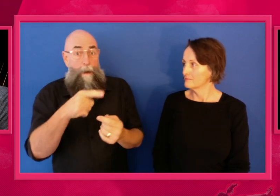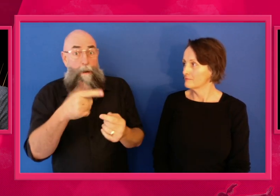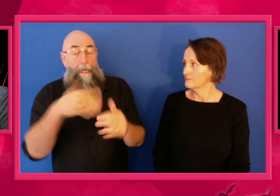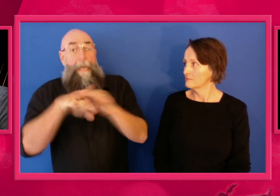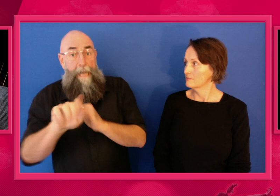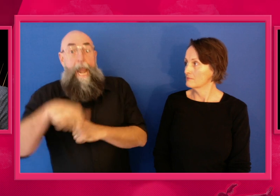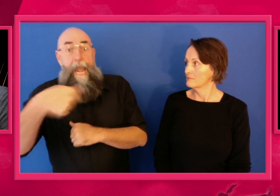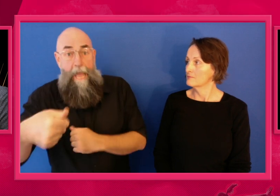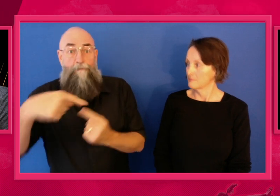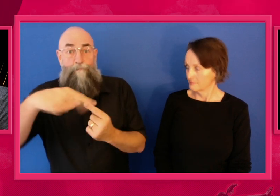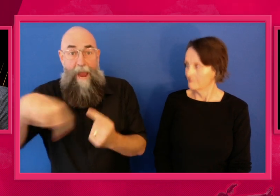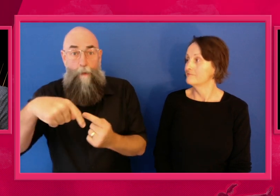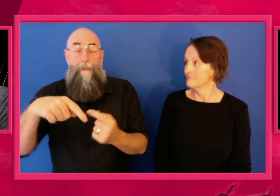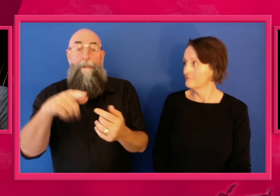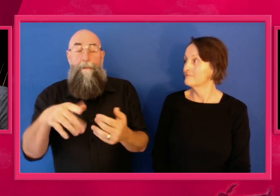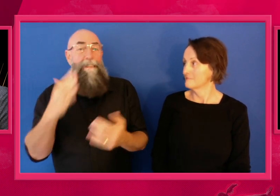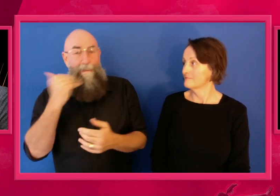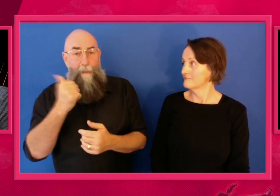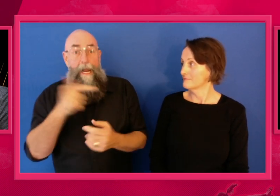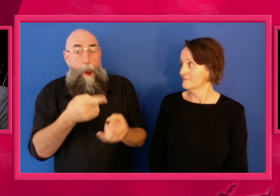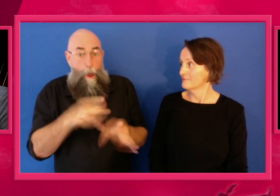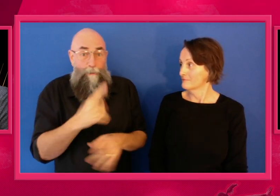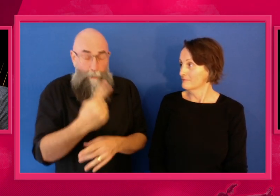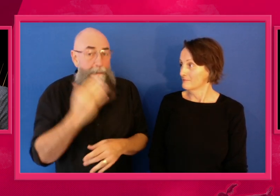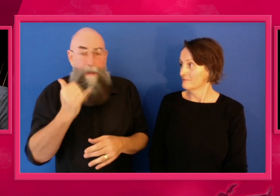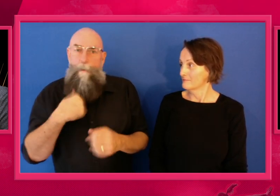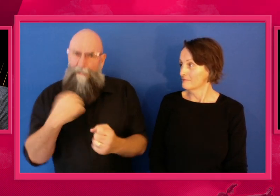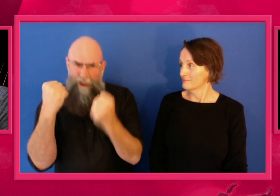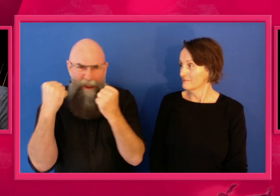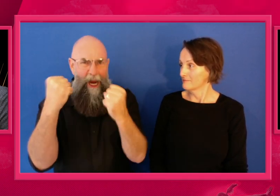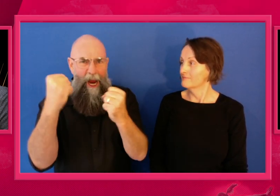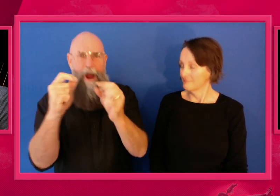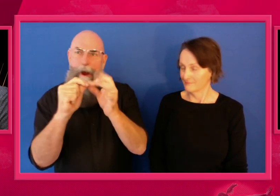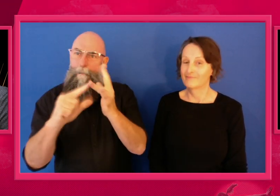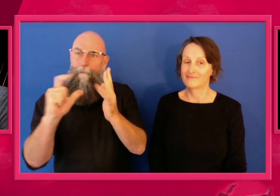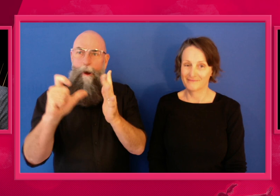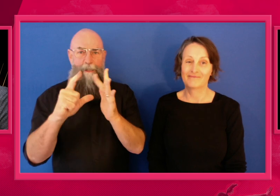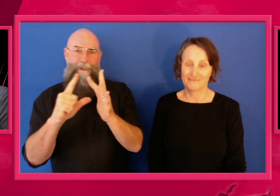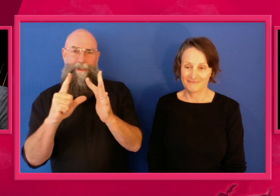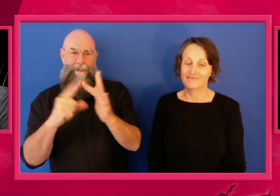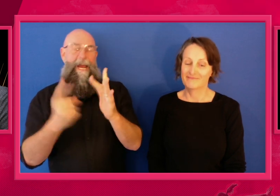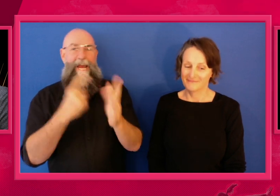despite the loss. So we're still cheering 'bocce'! Which is amazing. And it is another